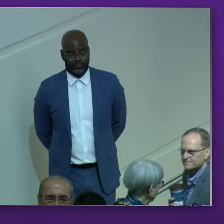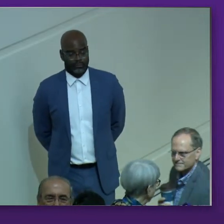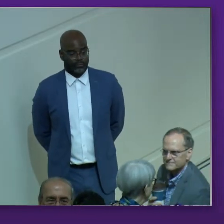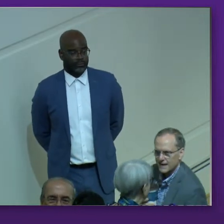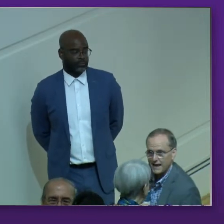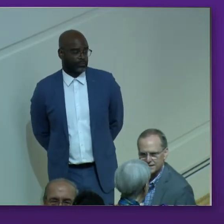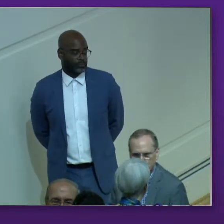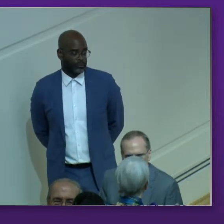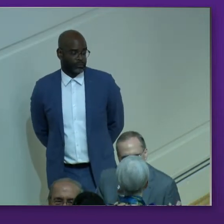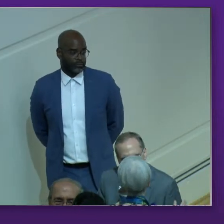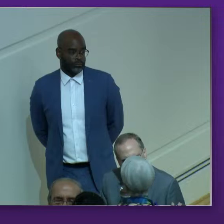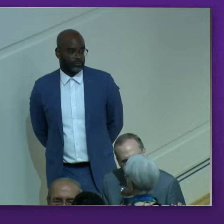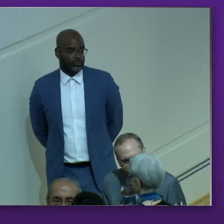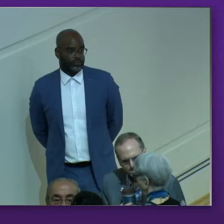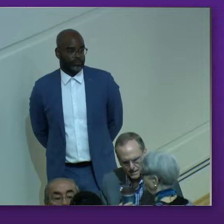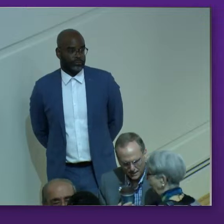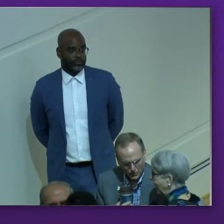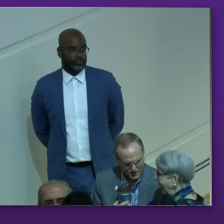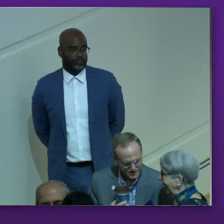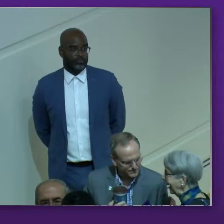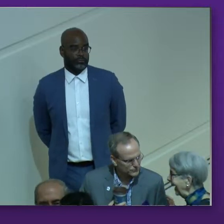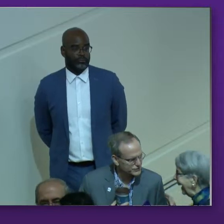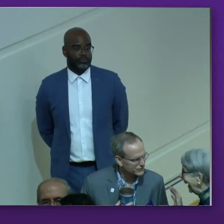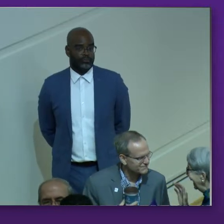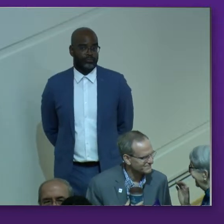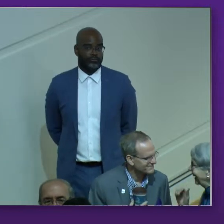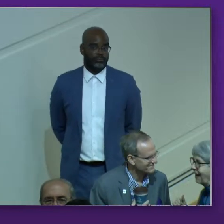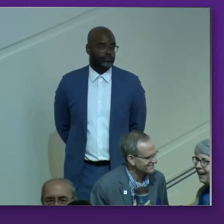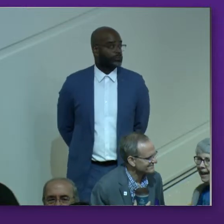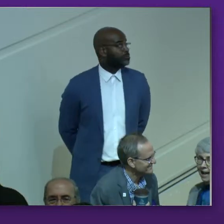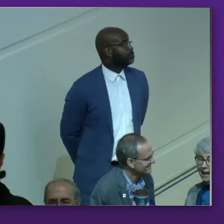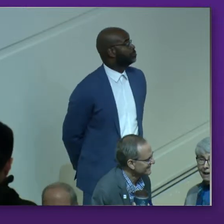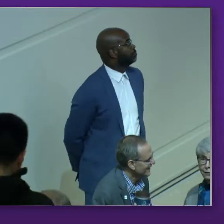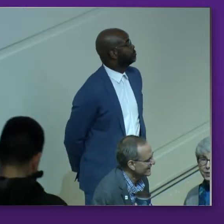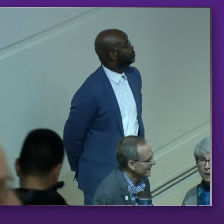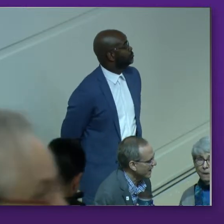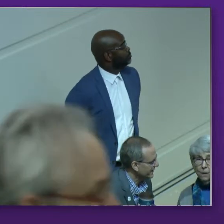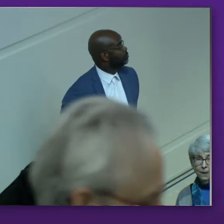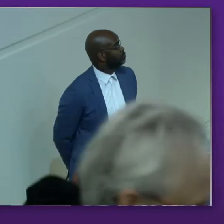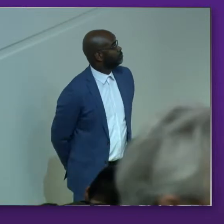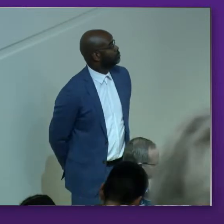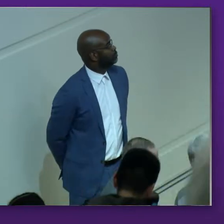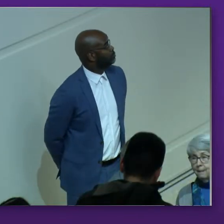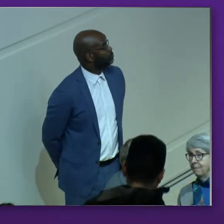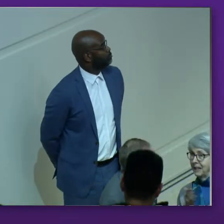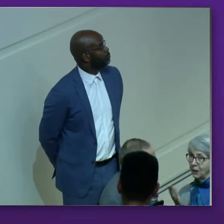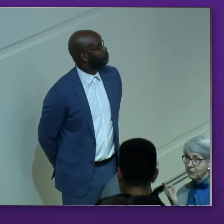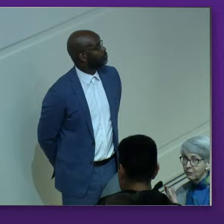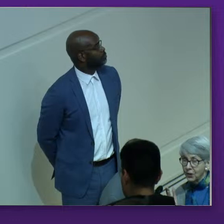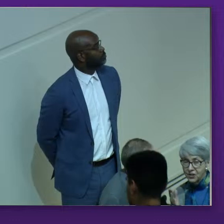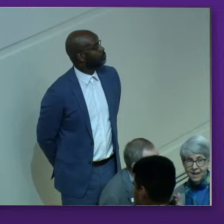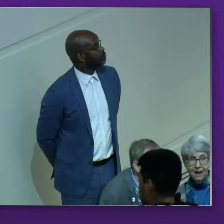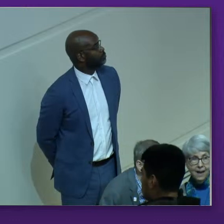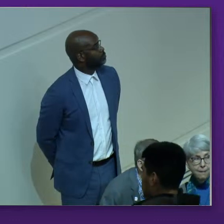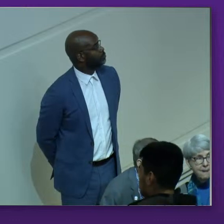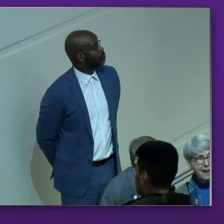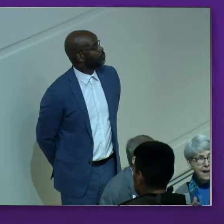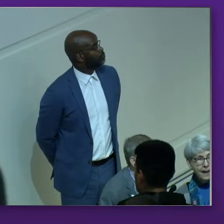ETHIOPIAN ONE FROM JAMAICA. THEY TELL US ABOUT THEIR CULTURE SOME OF THE THINGS THAT THEY EXPERIENCE A LITTLE